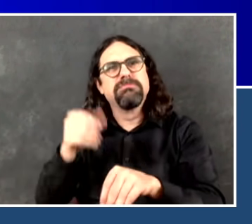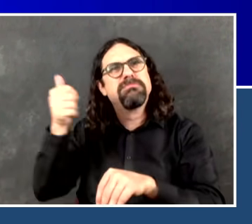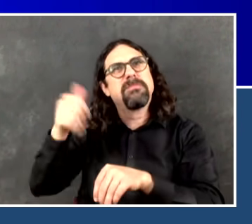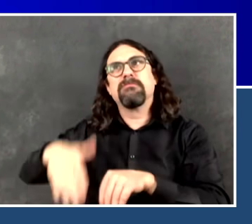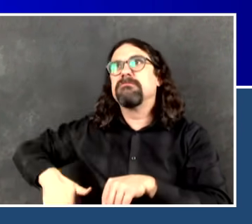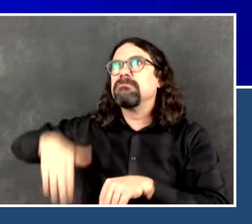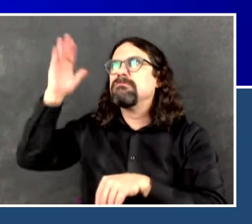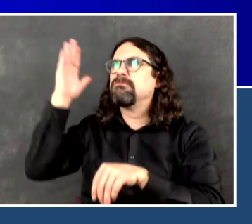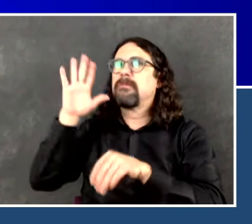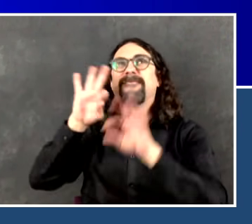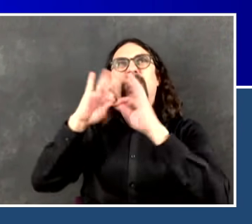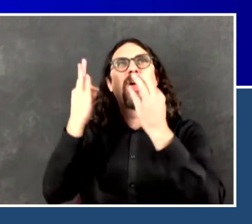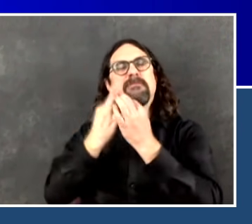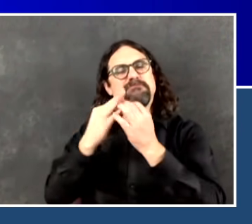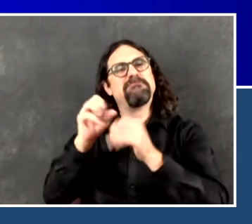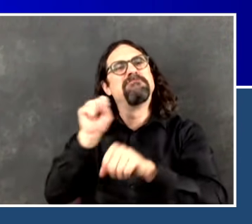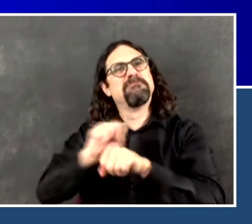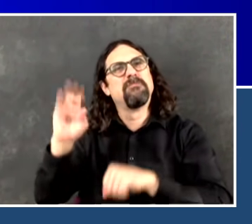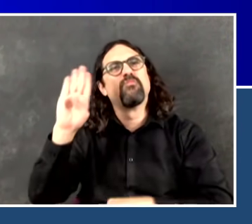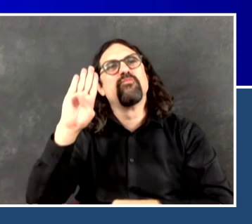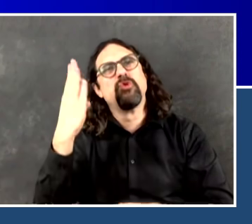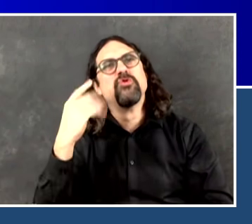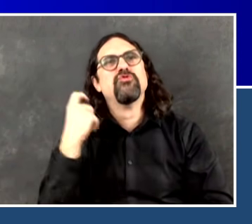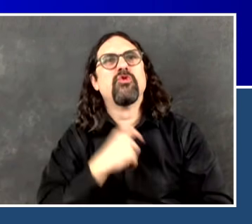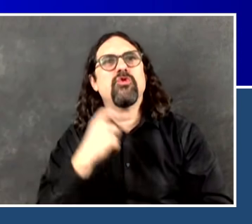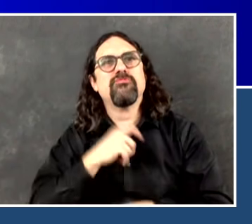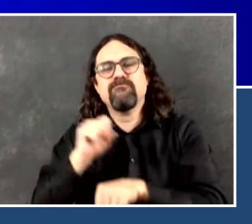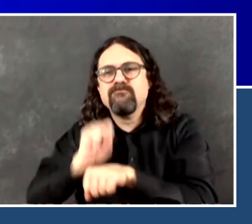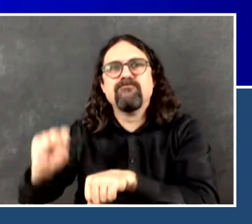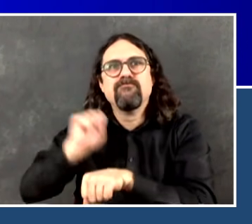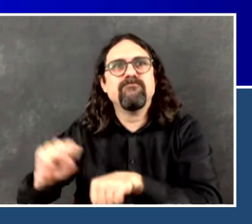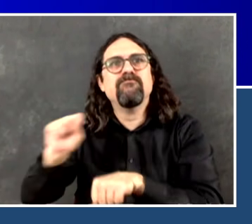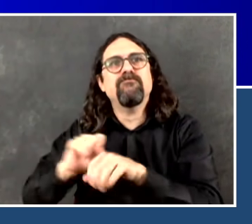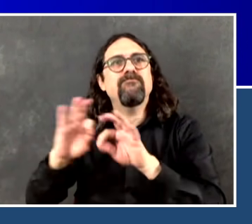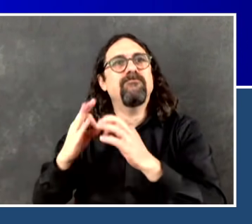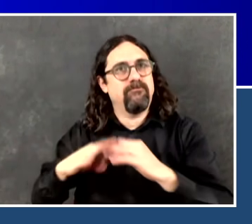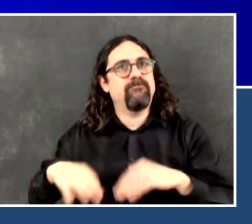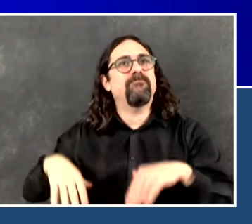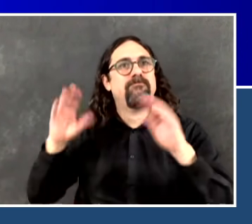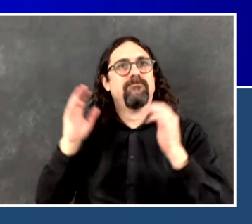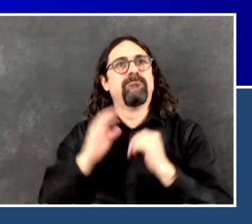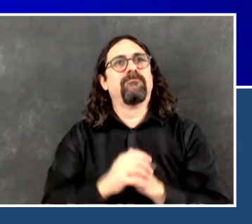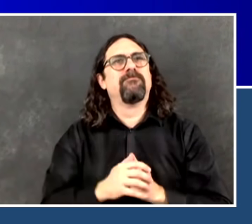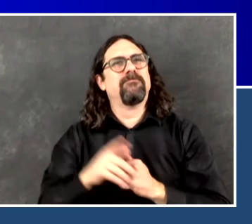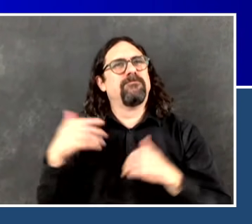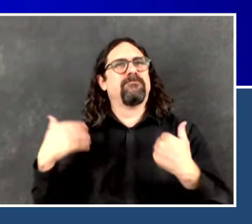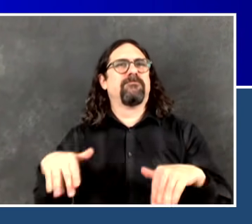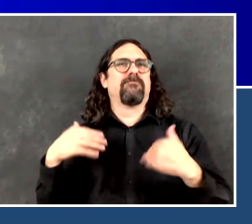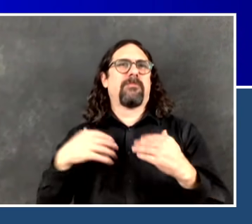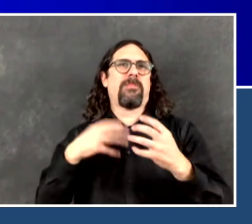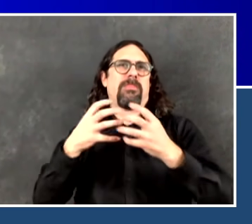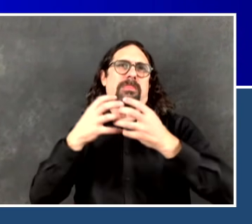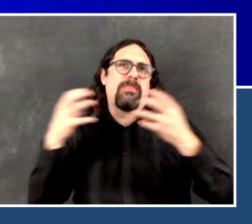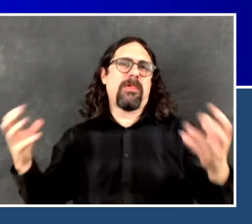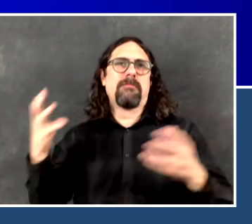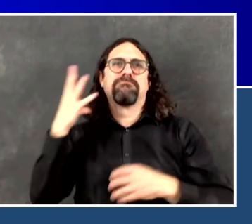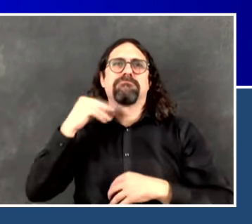AND HAS THE EXTRAORDINARY EXPERIENCE OF